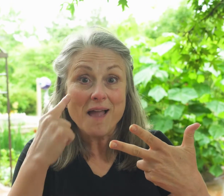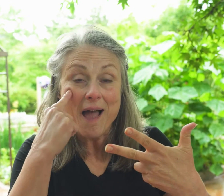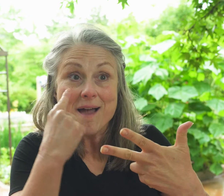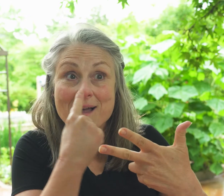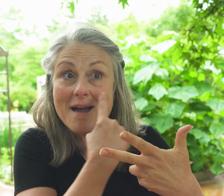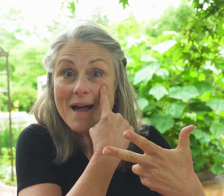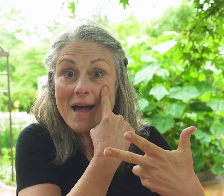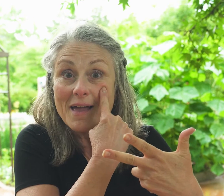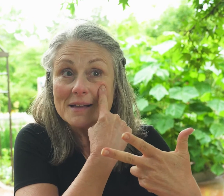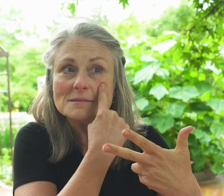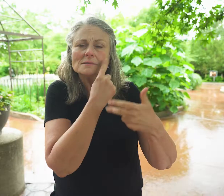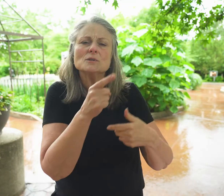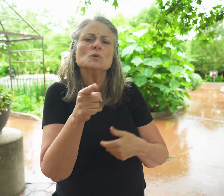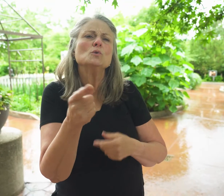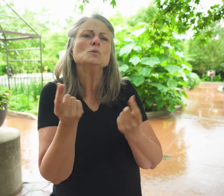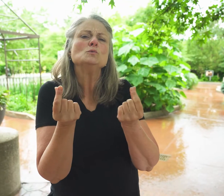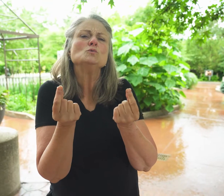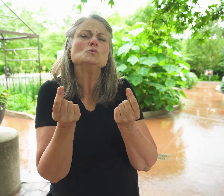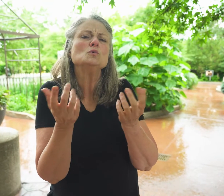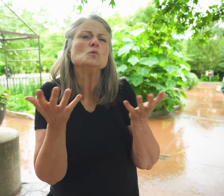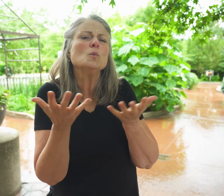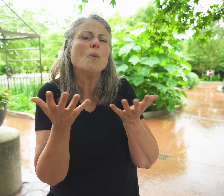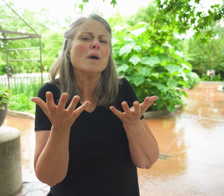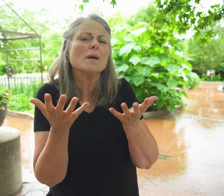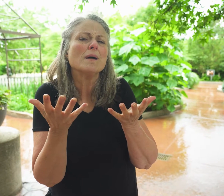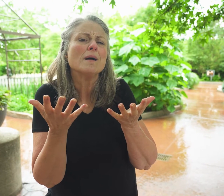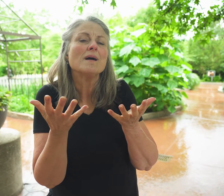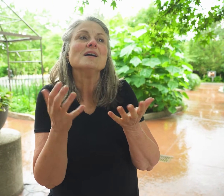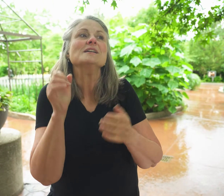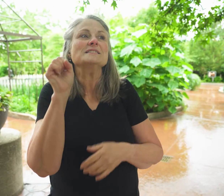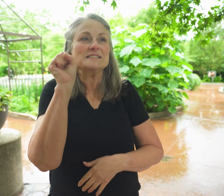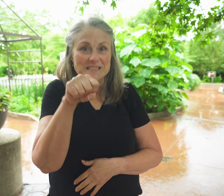Our third sense, we use our eyes. What do you do though with your eyes?